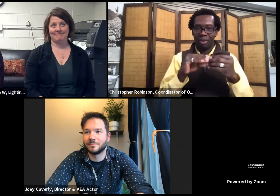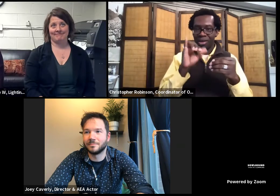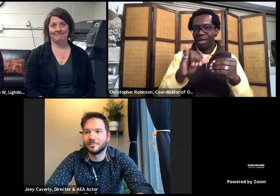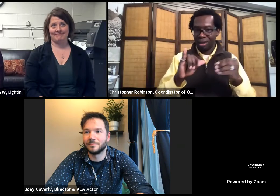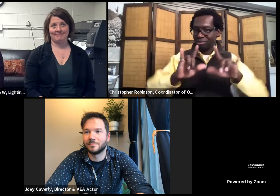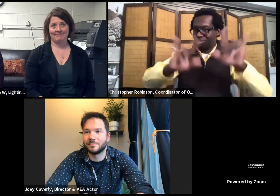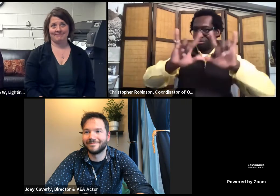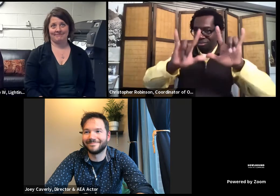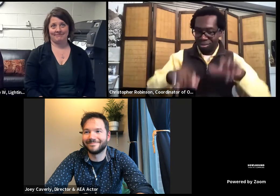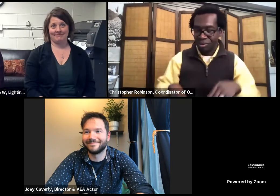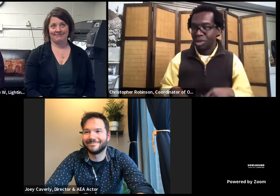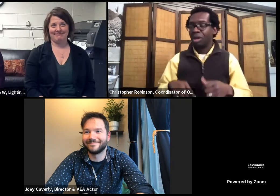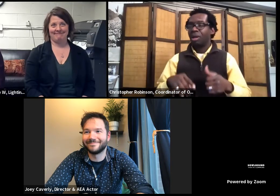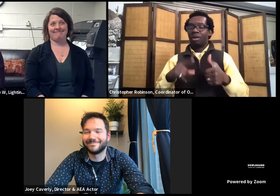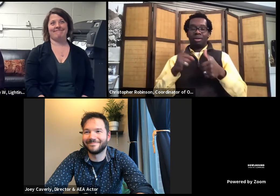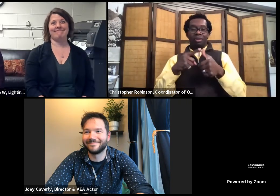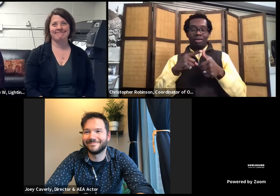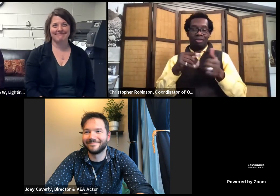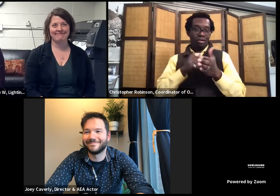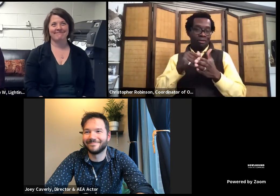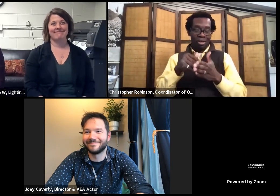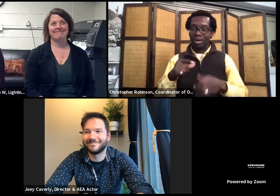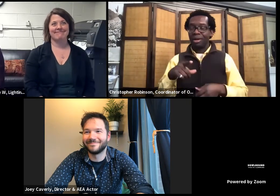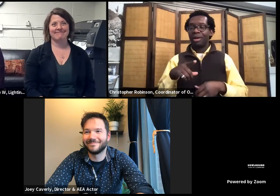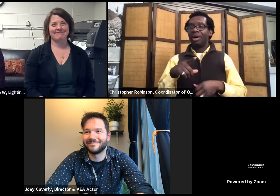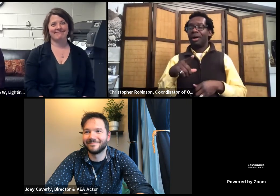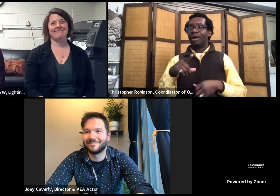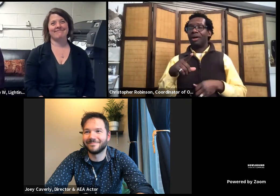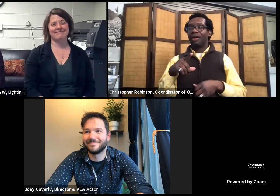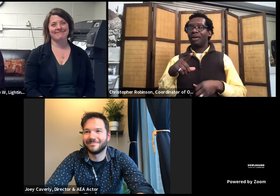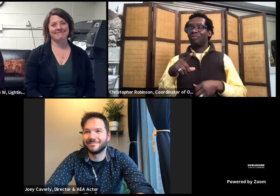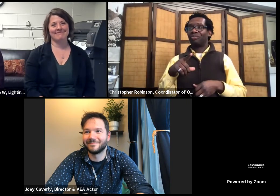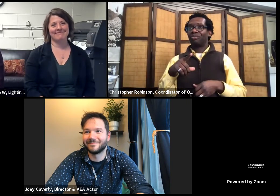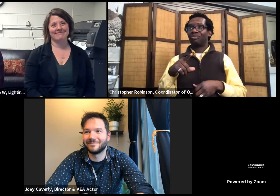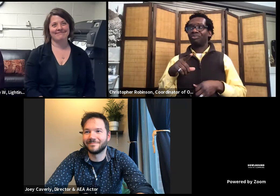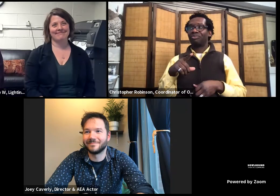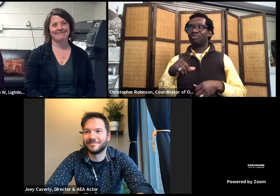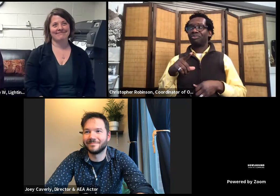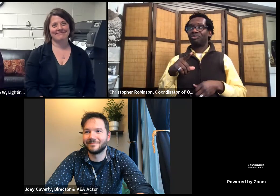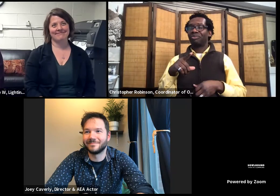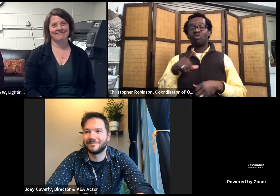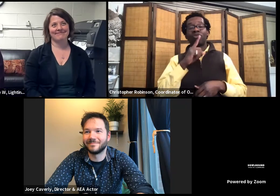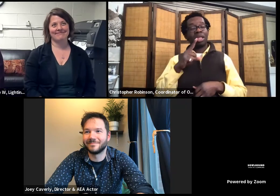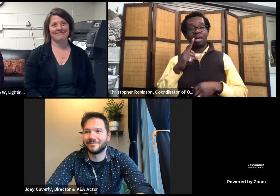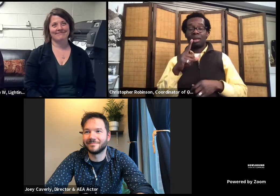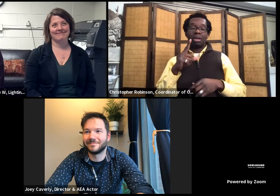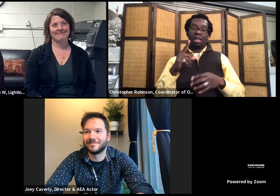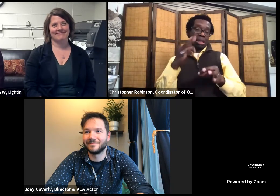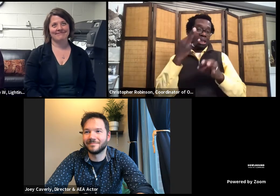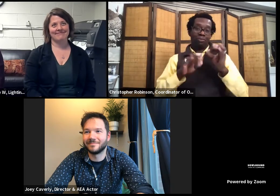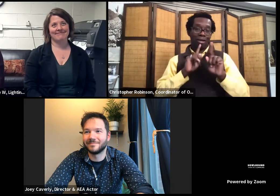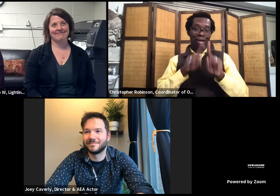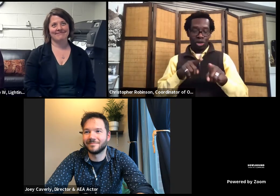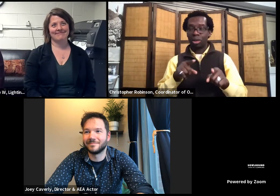I thank you for that comment and I love you for that because often, well, first, really the simple answer